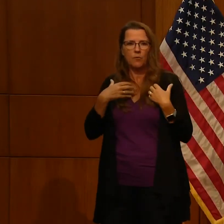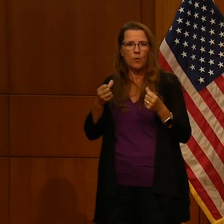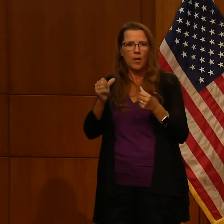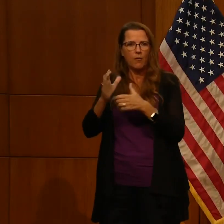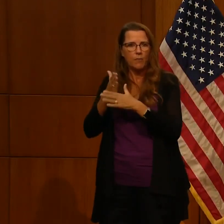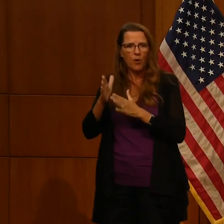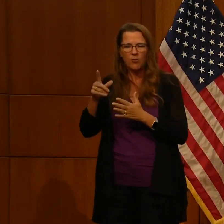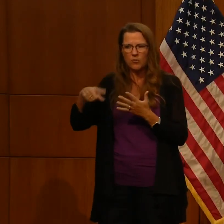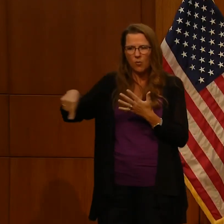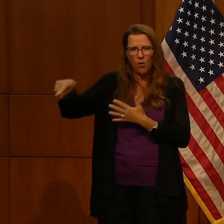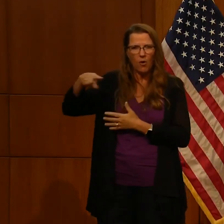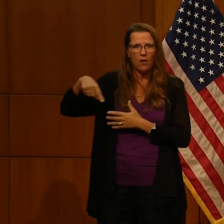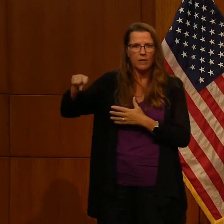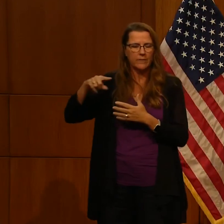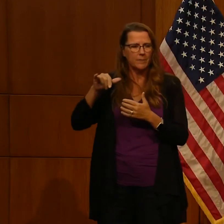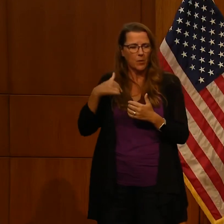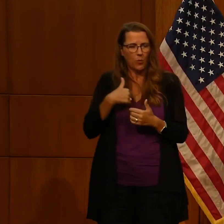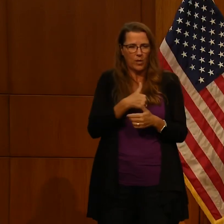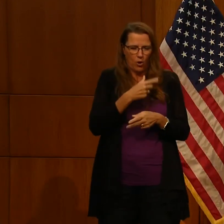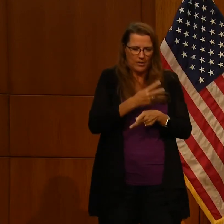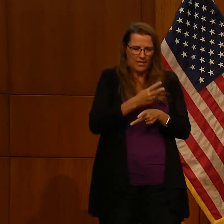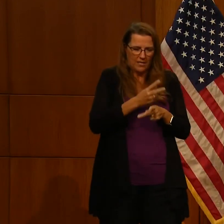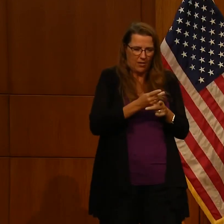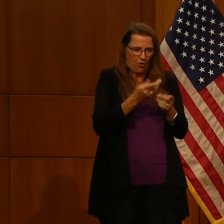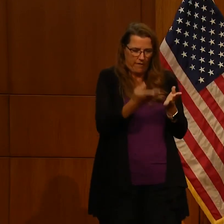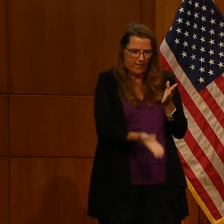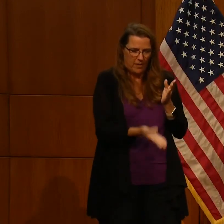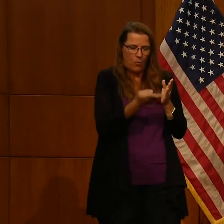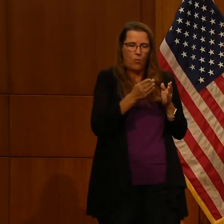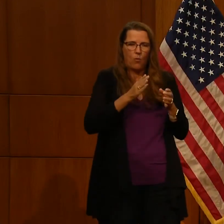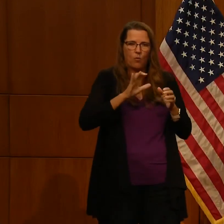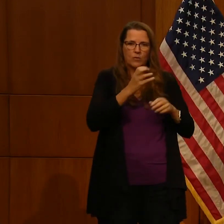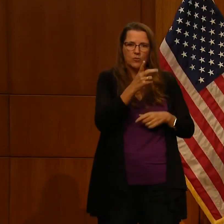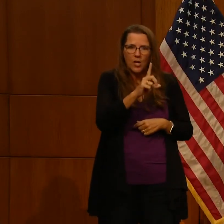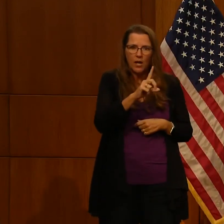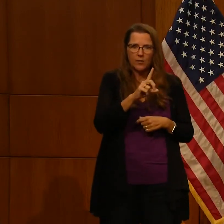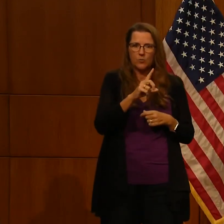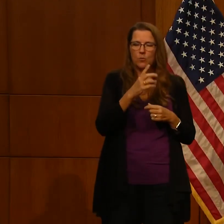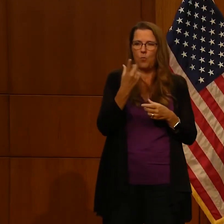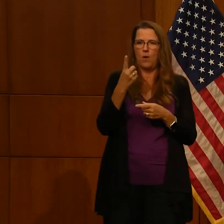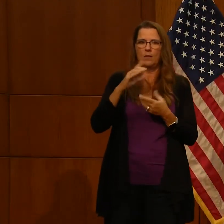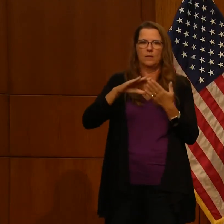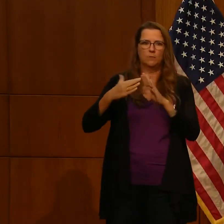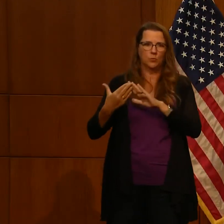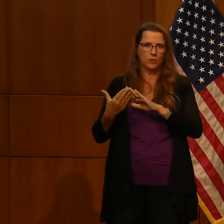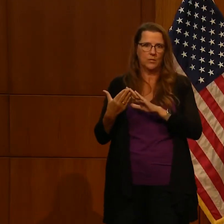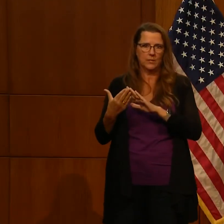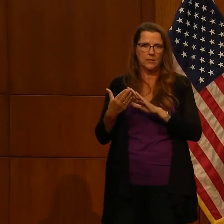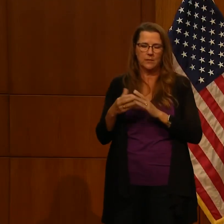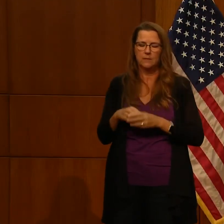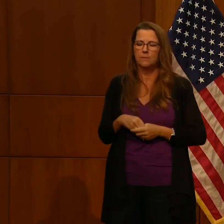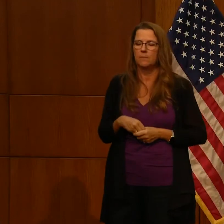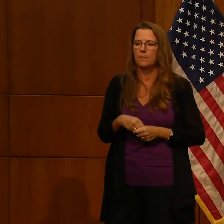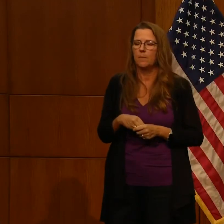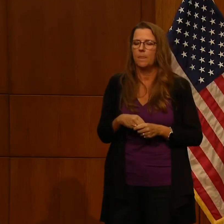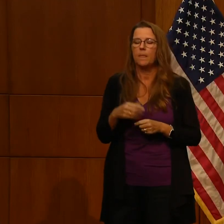PARTNERS. AGAIN THIS IS TAKING CARE OF THE WHOLE CHILD IN THE